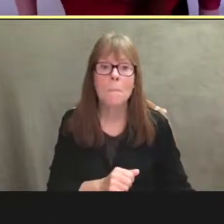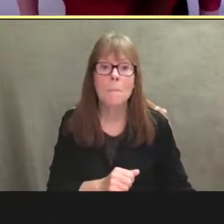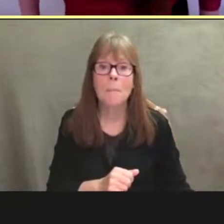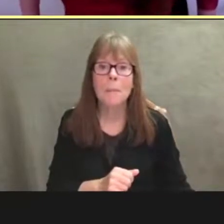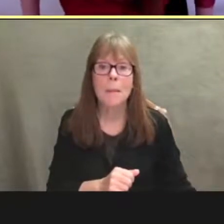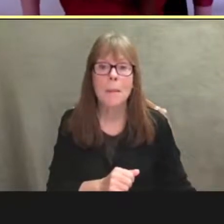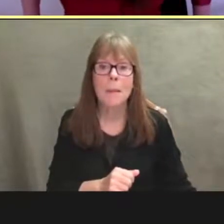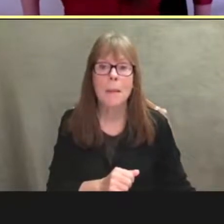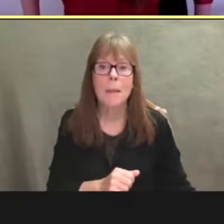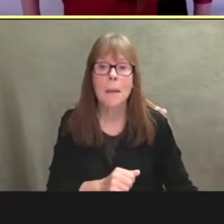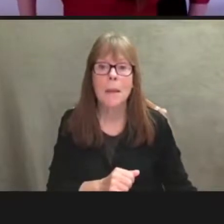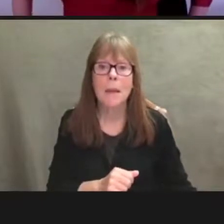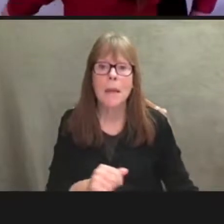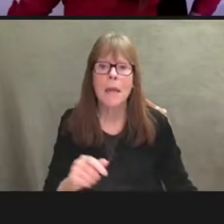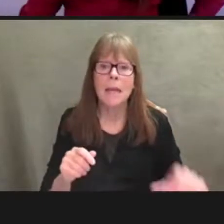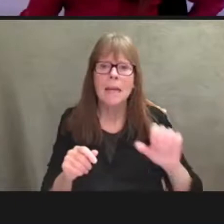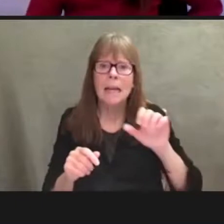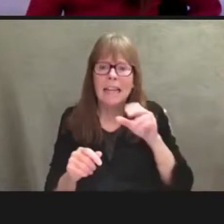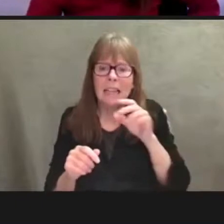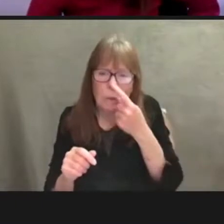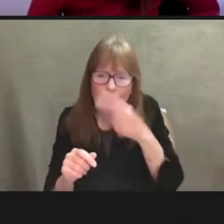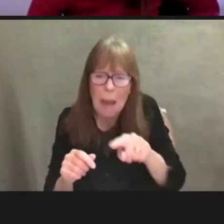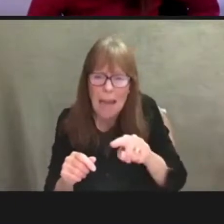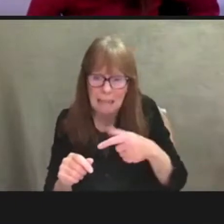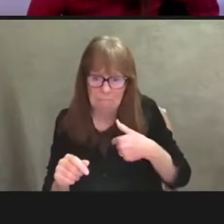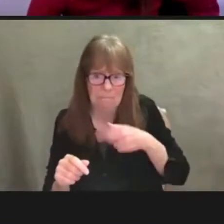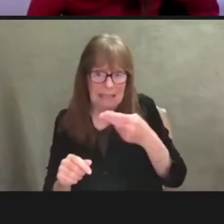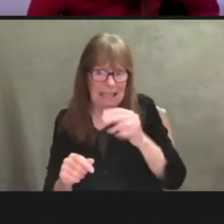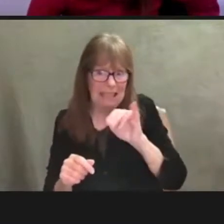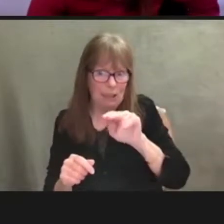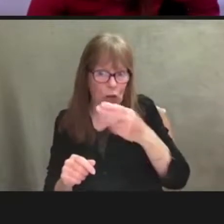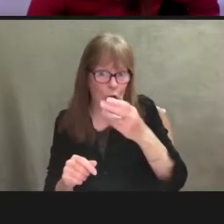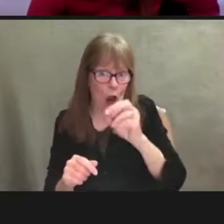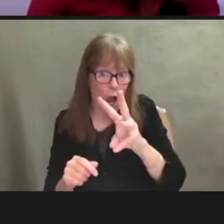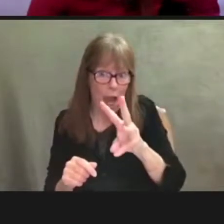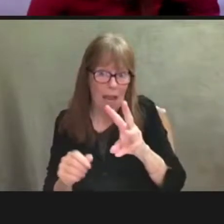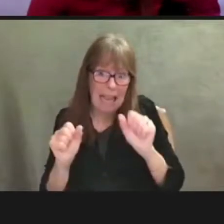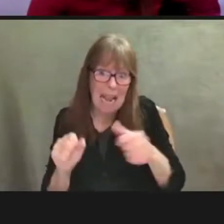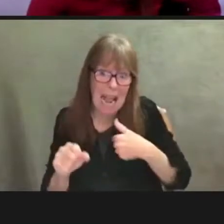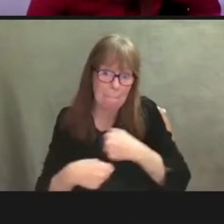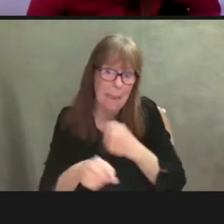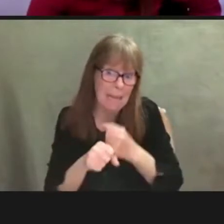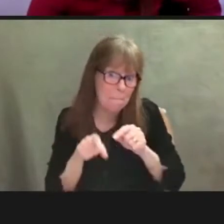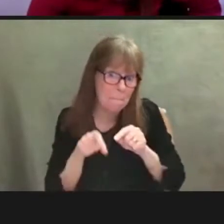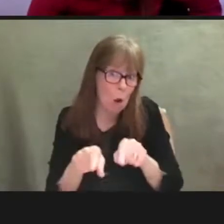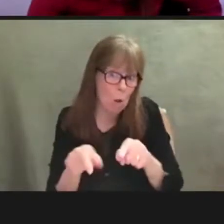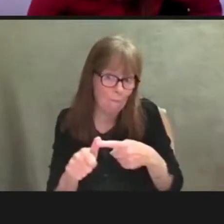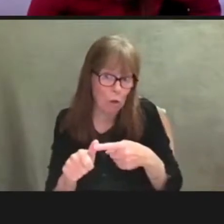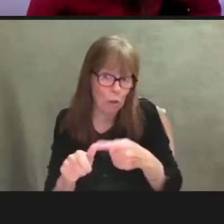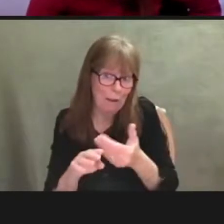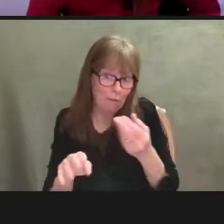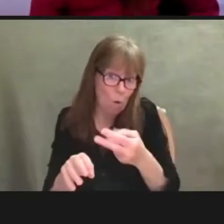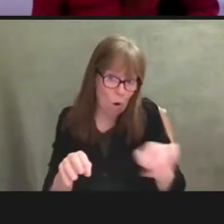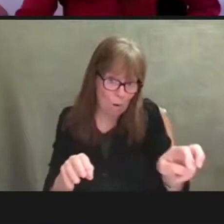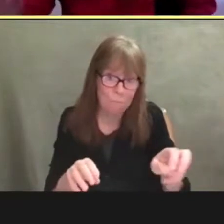So could I come in for a minute and make a parallel here, between adult and- >> ALINA ENGELMAN: Yea, go ahead.